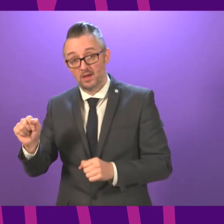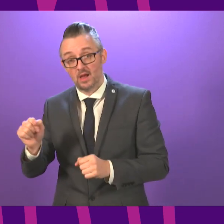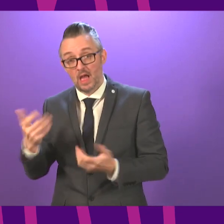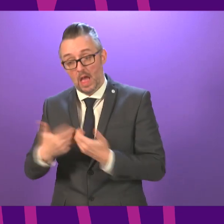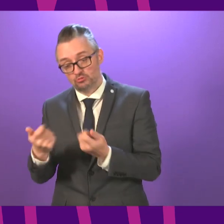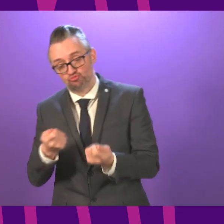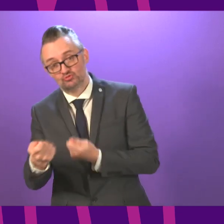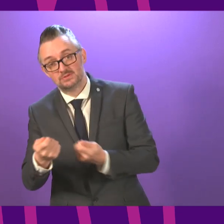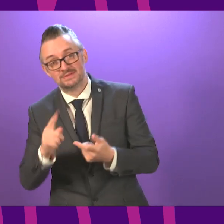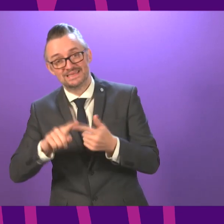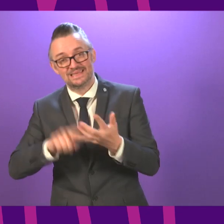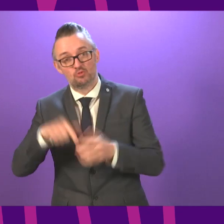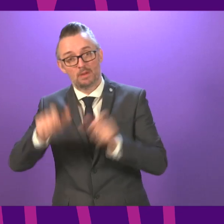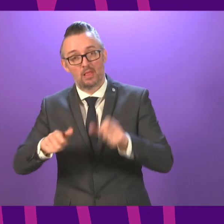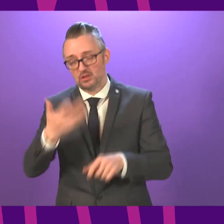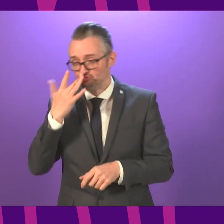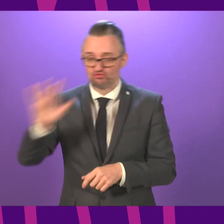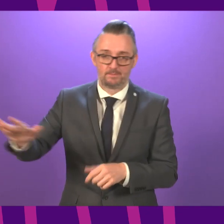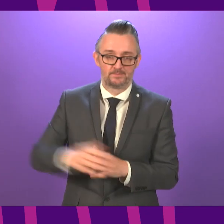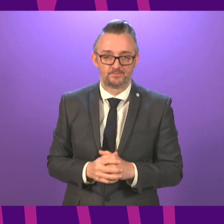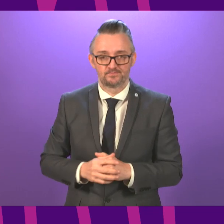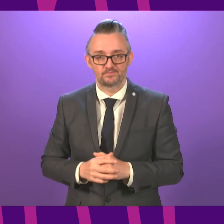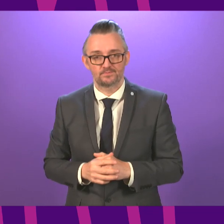Willie Rennie (North East Fife) (LD): We were told that Brexit was over,